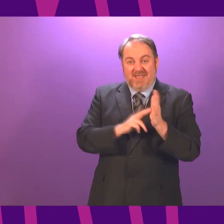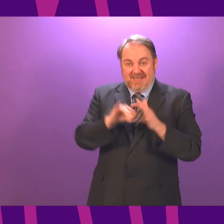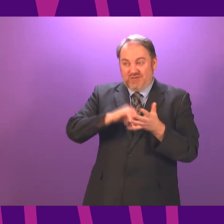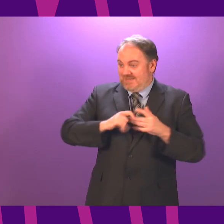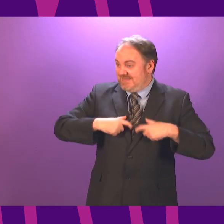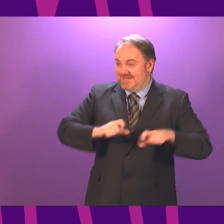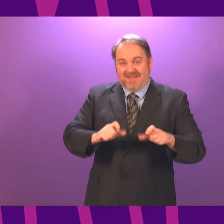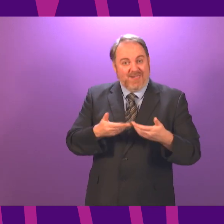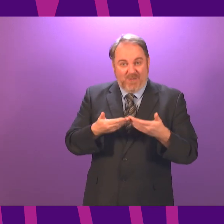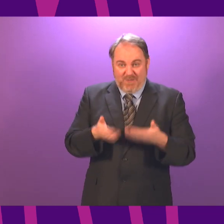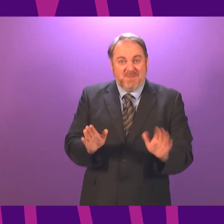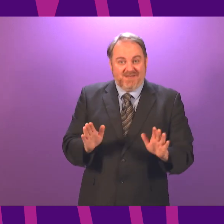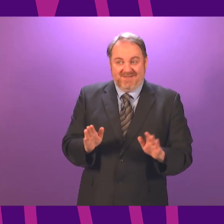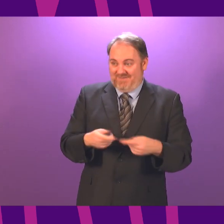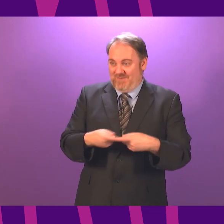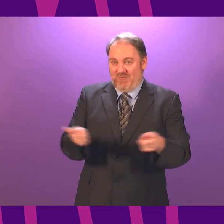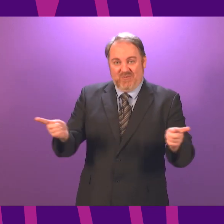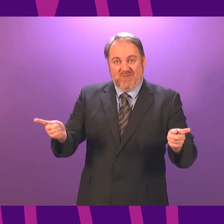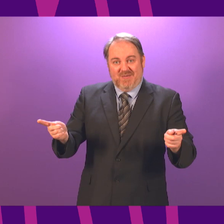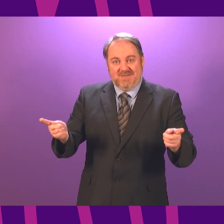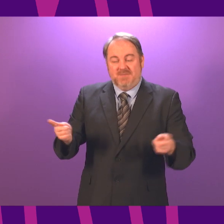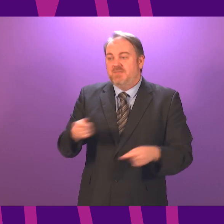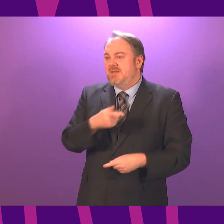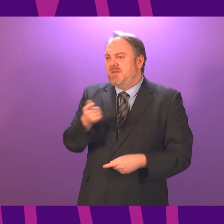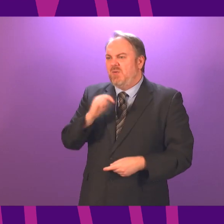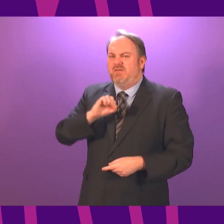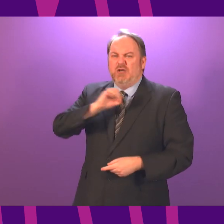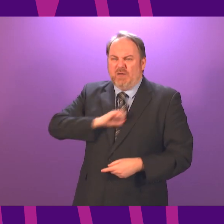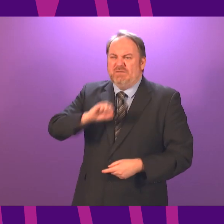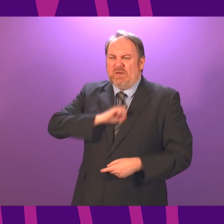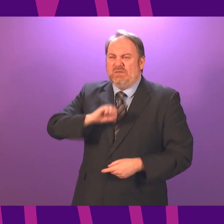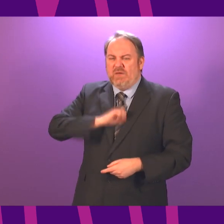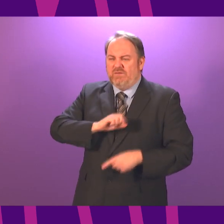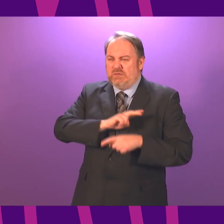reminder for people who have had a persistent cough for longer than three weeks that that is